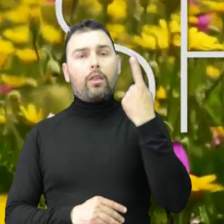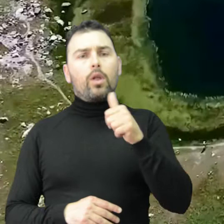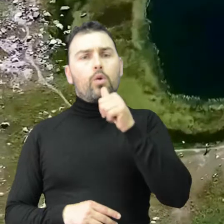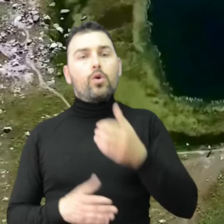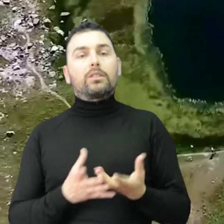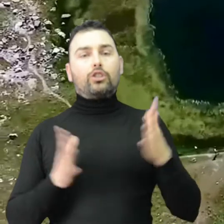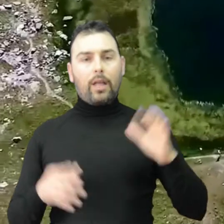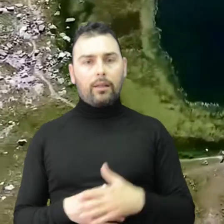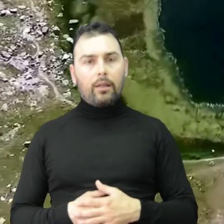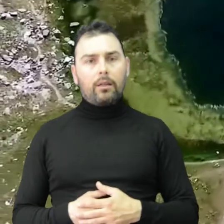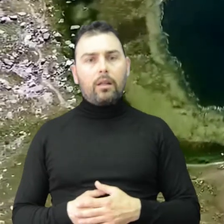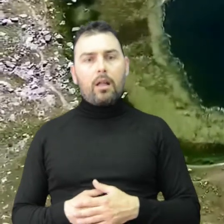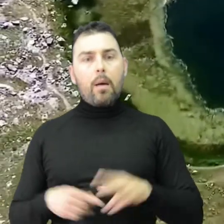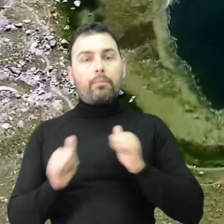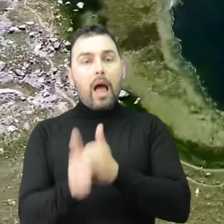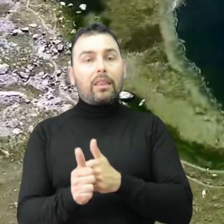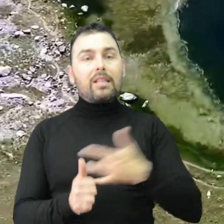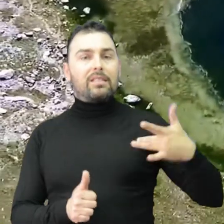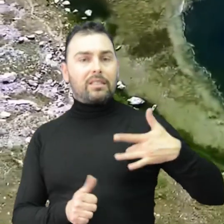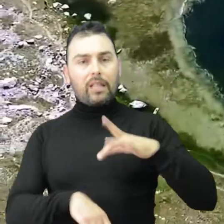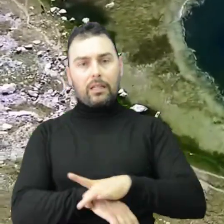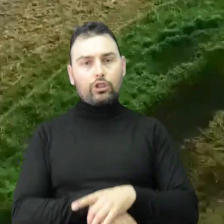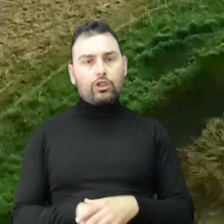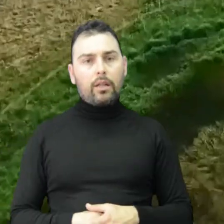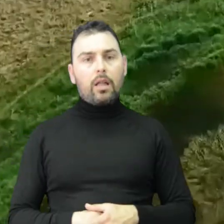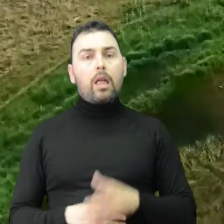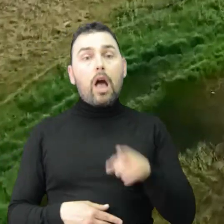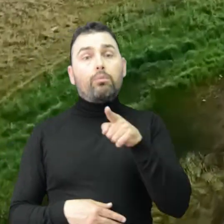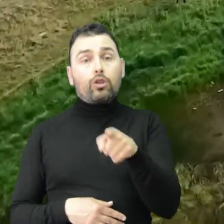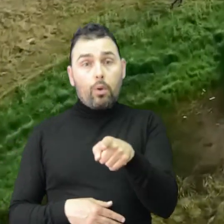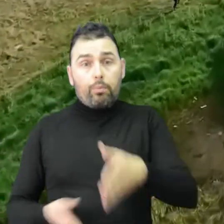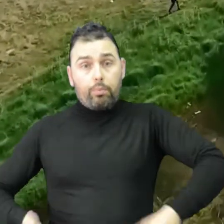This is our Greece come share it with us.